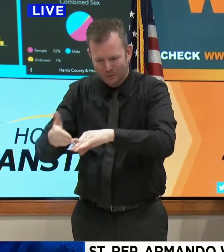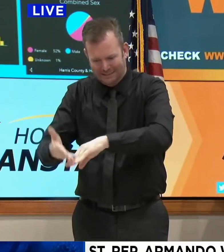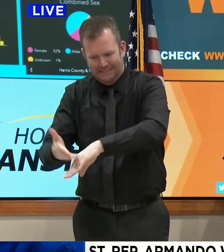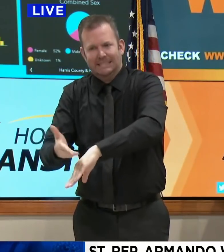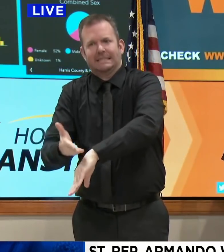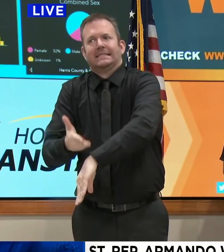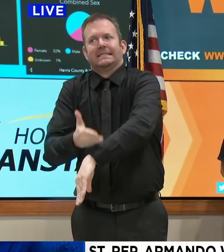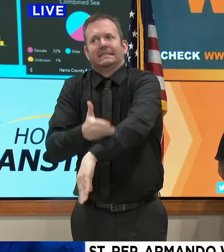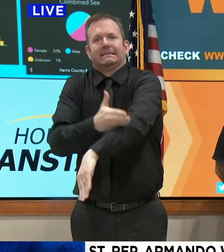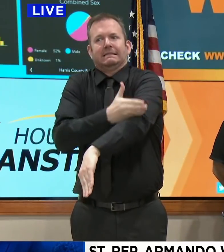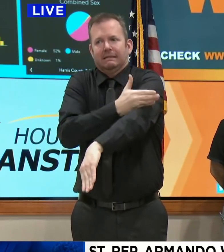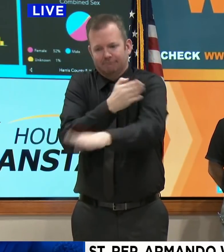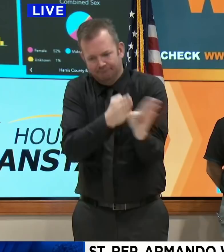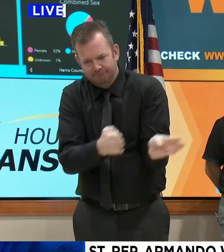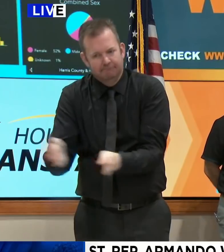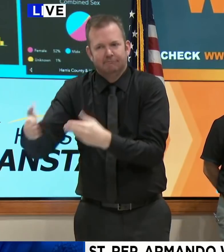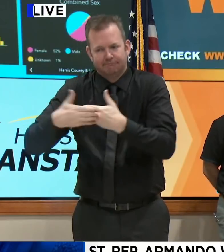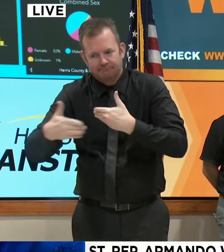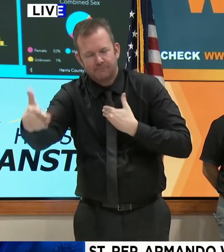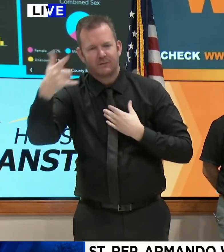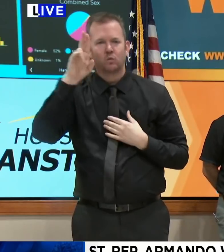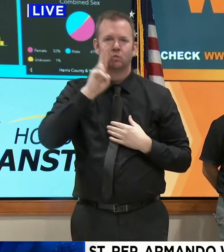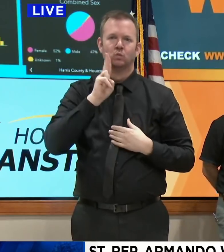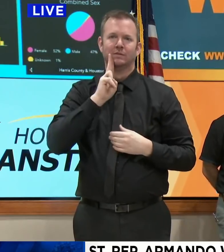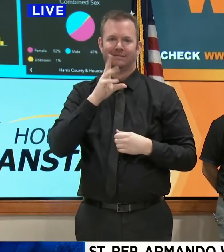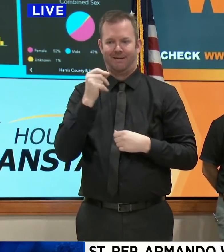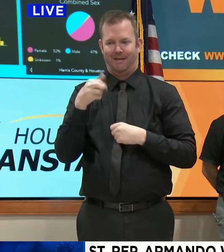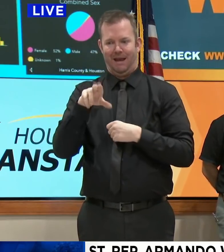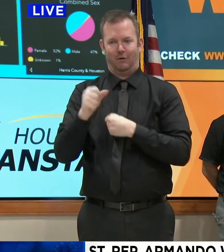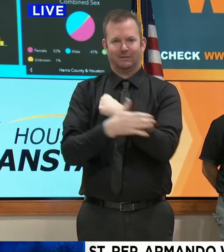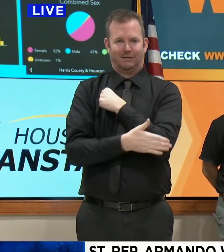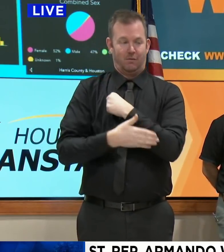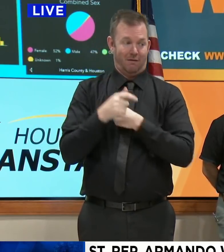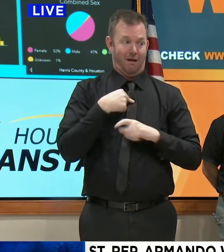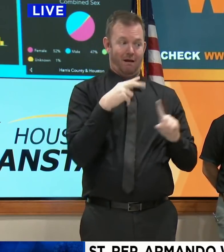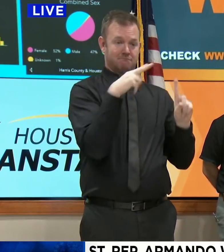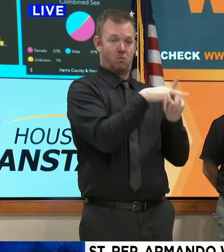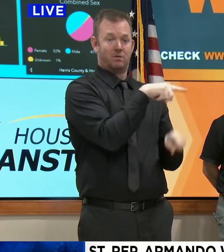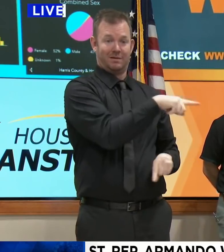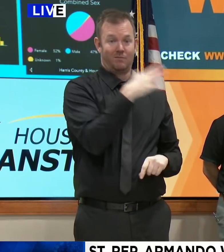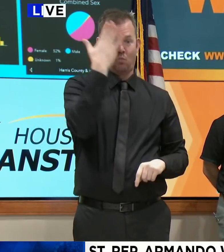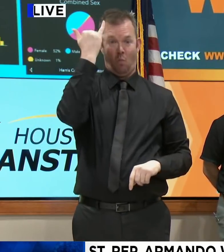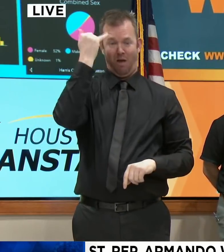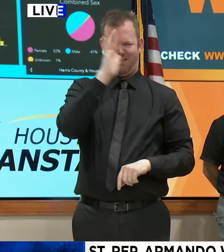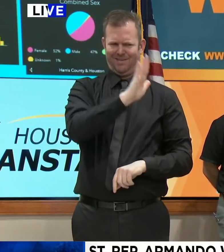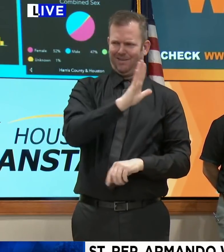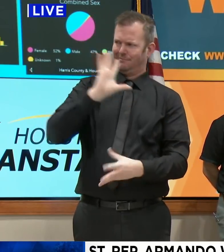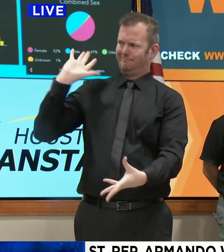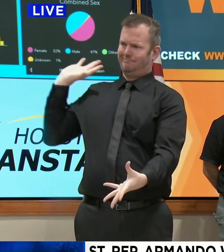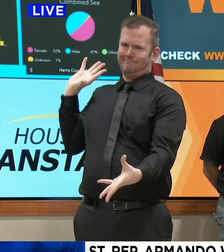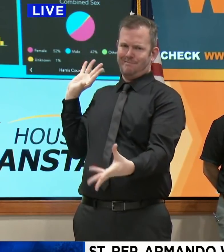not a honorary position. It is not a symbolic It is not a symbolic one this is a position that one this is a position that will get things done and so will get things done and so that’s why I representative